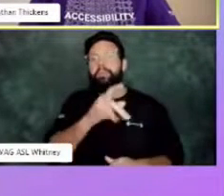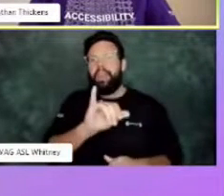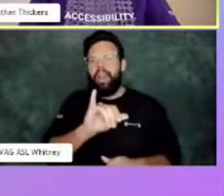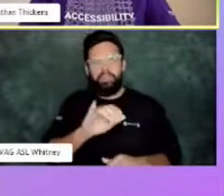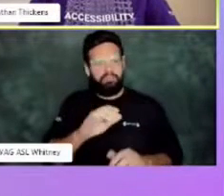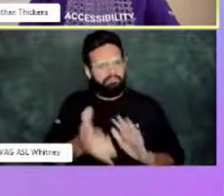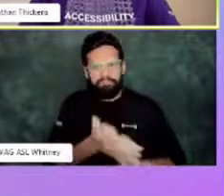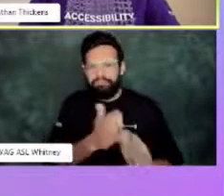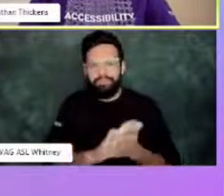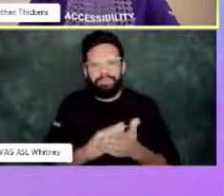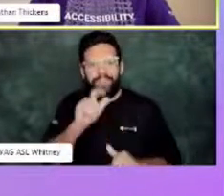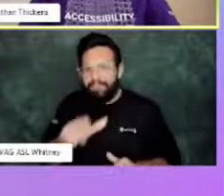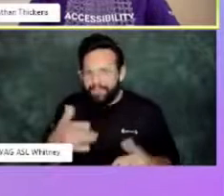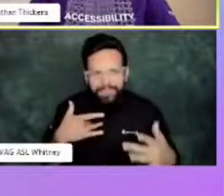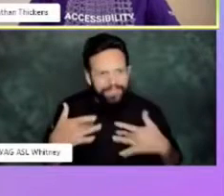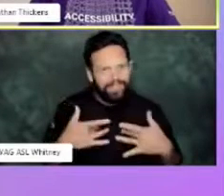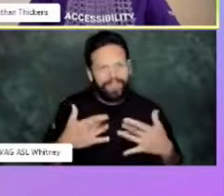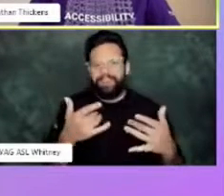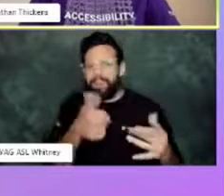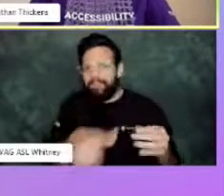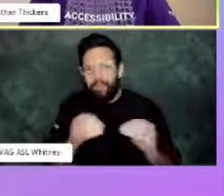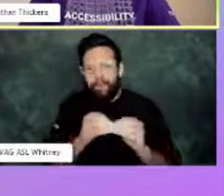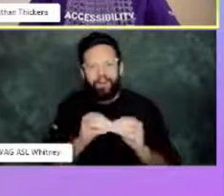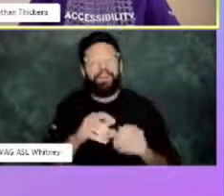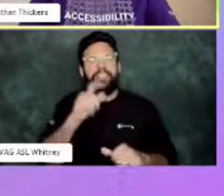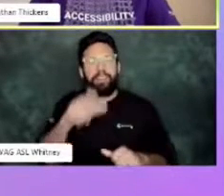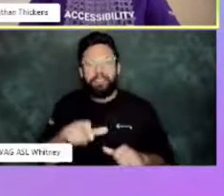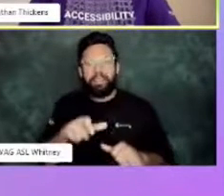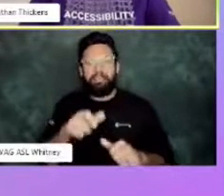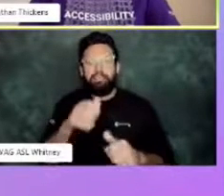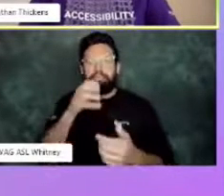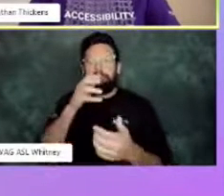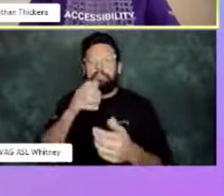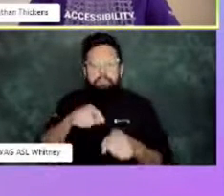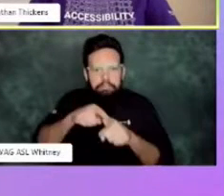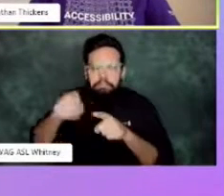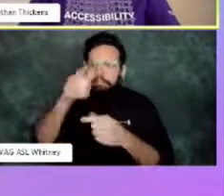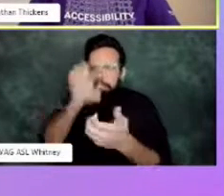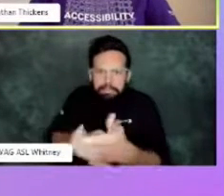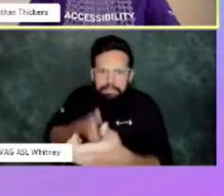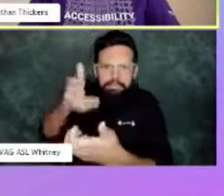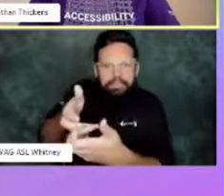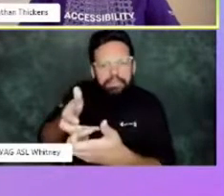You don't need a complex custom test fixture or wrapper or a very carefully managed test plan